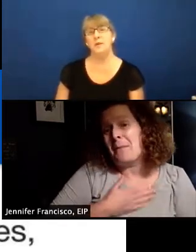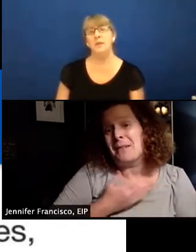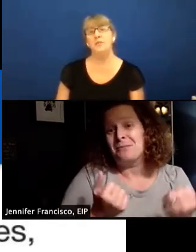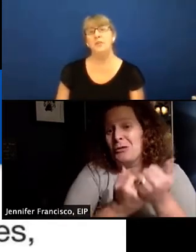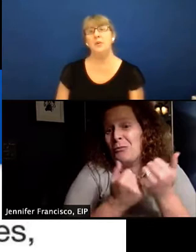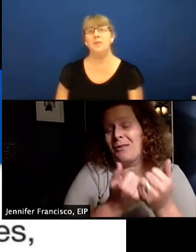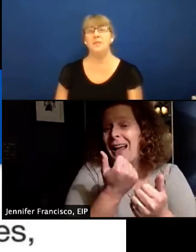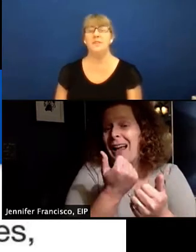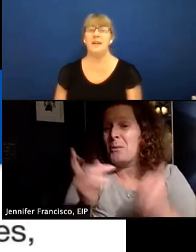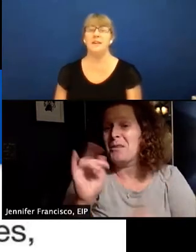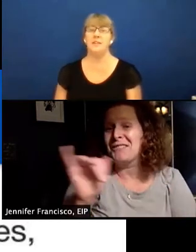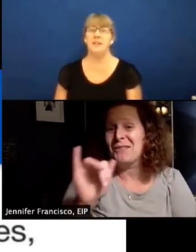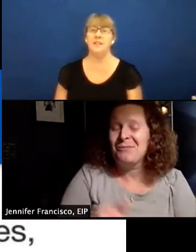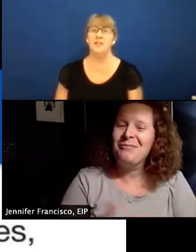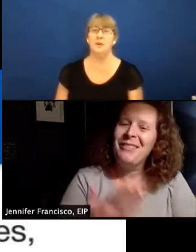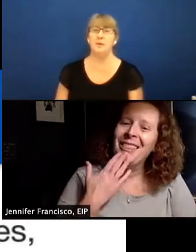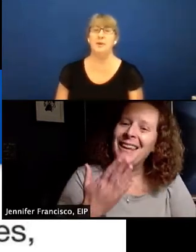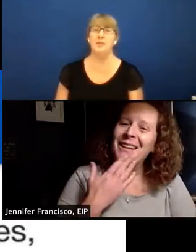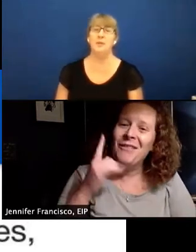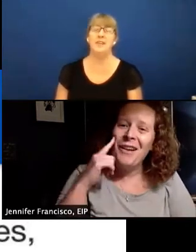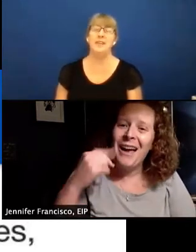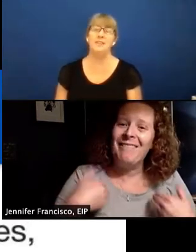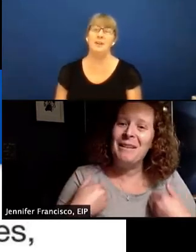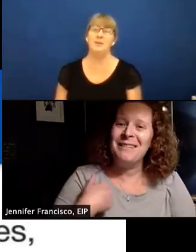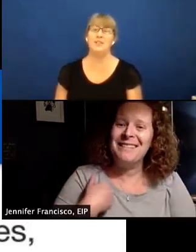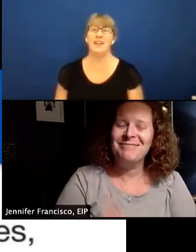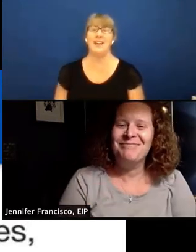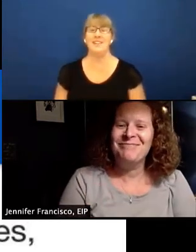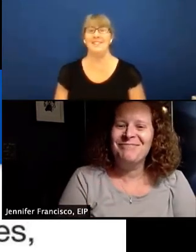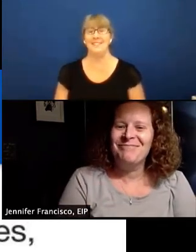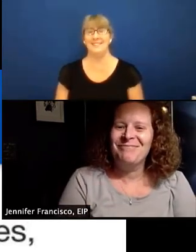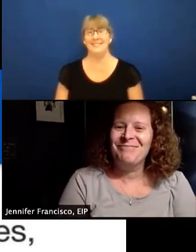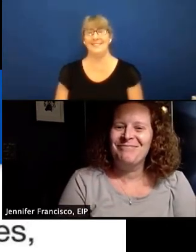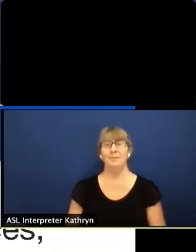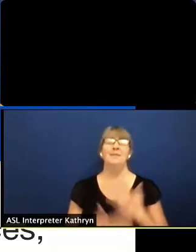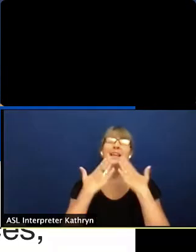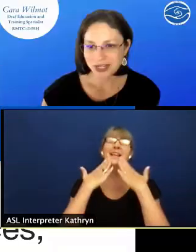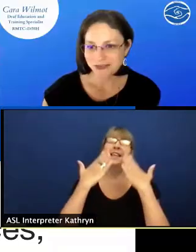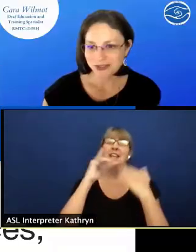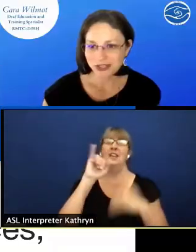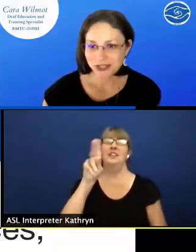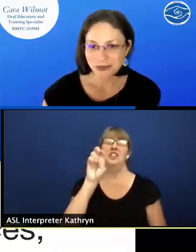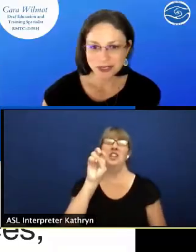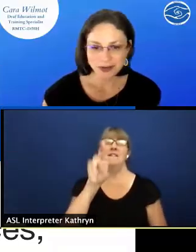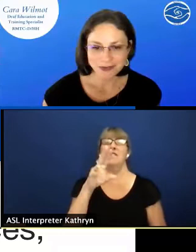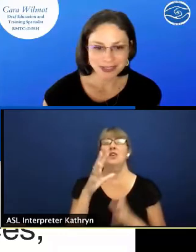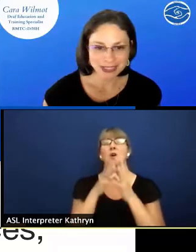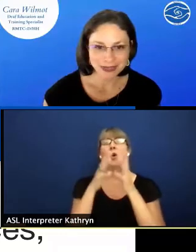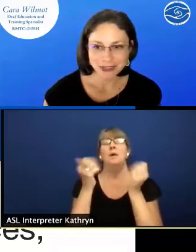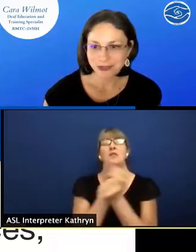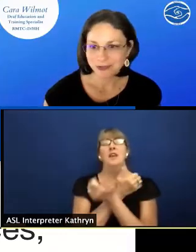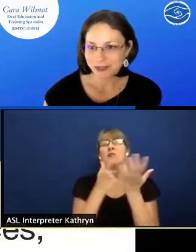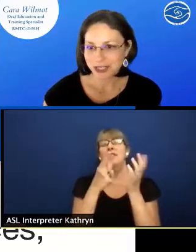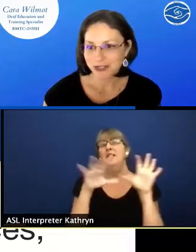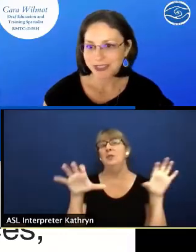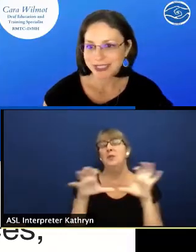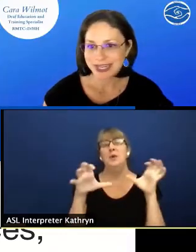we do with the staff and the interpreters. So we thank you very much for having us." Cara: "Thank you, Jennifer so much for everything you do and for sharing today.